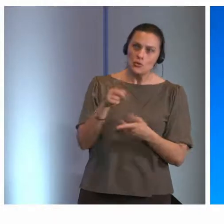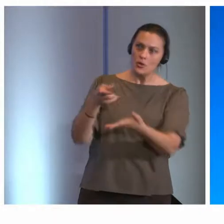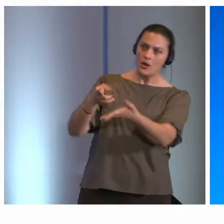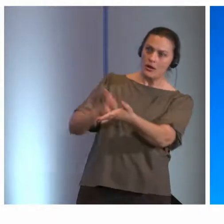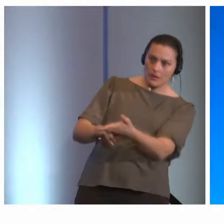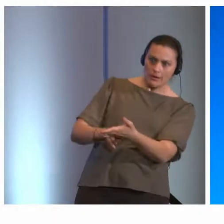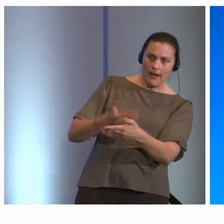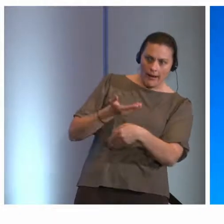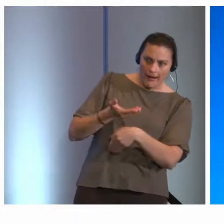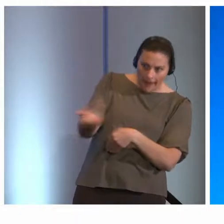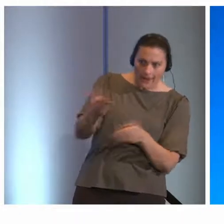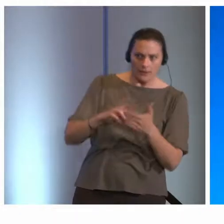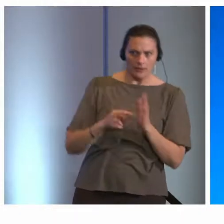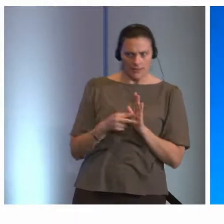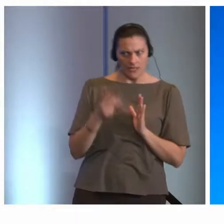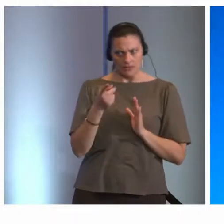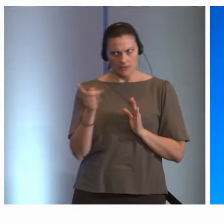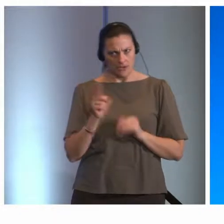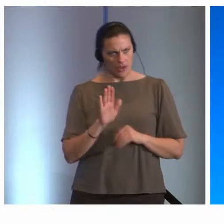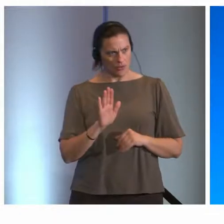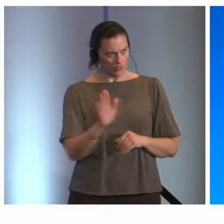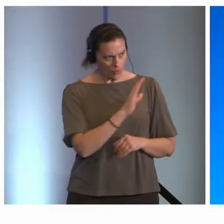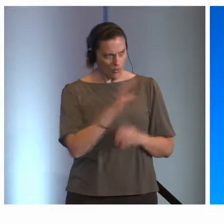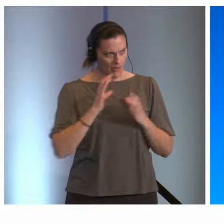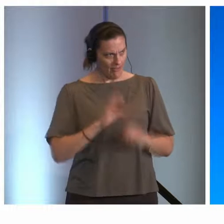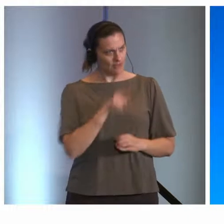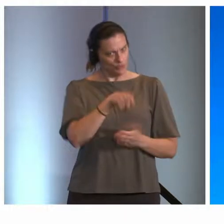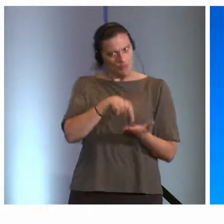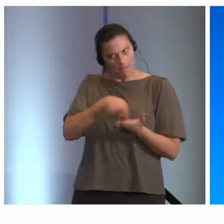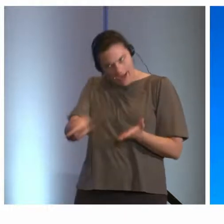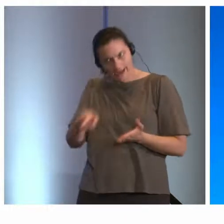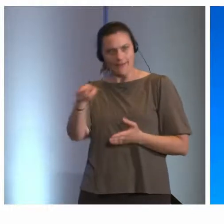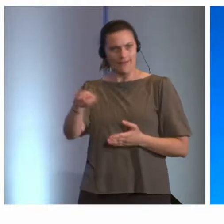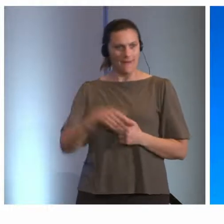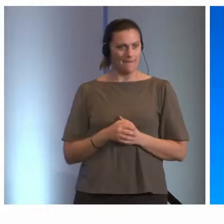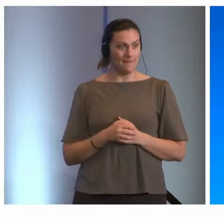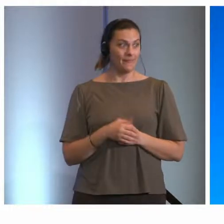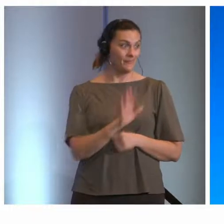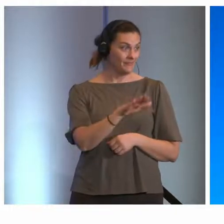guys are and you are their clients, you pay their check.